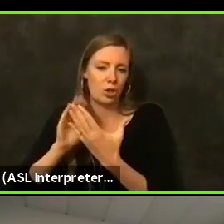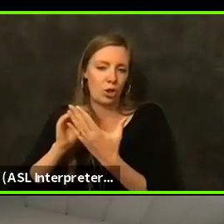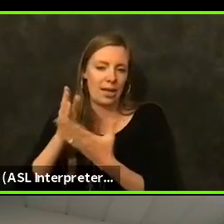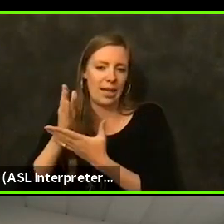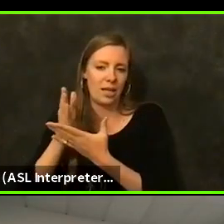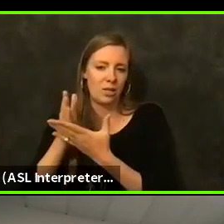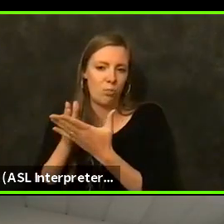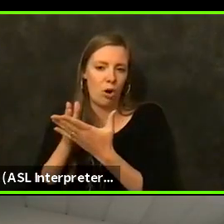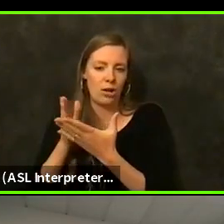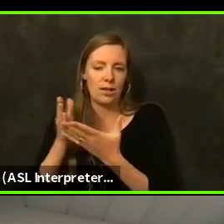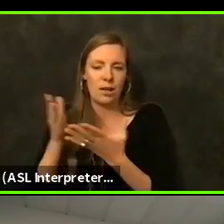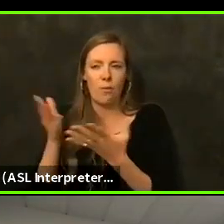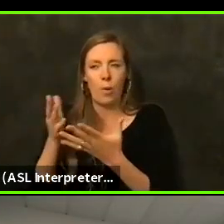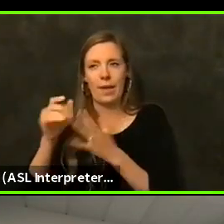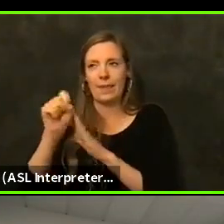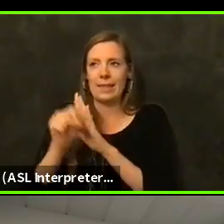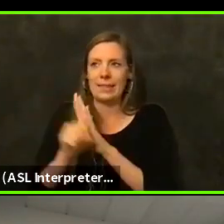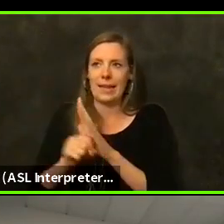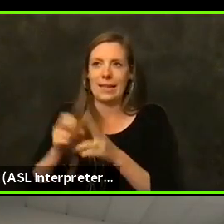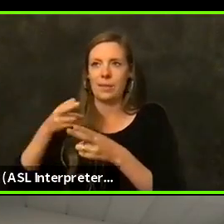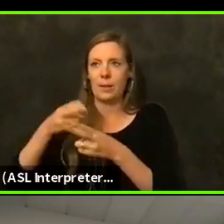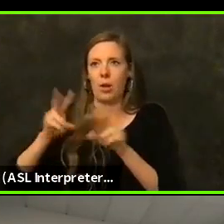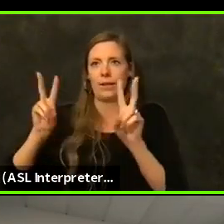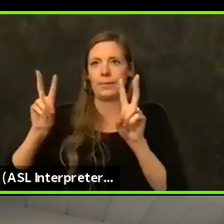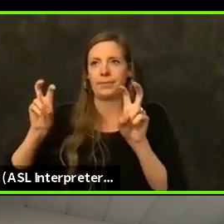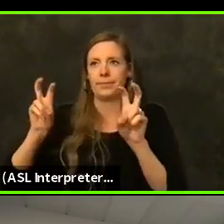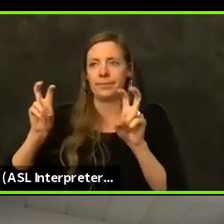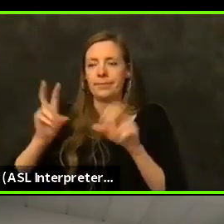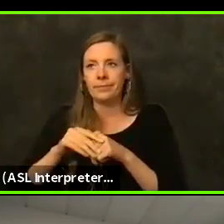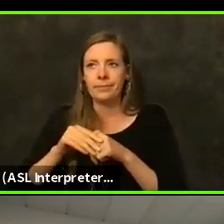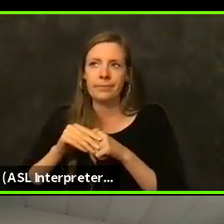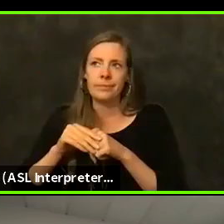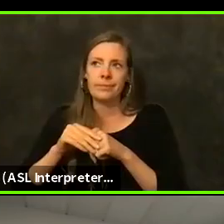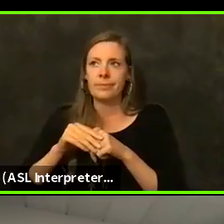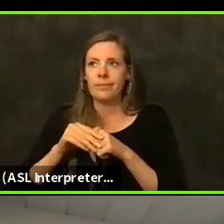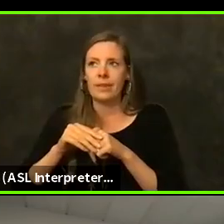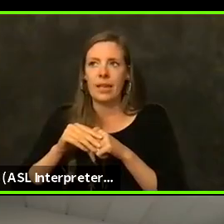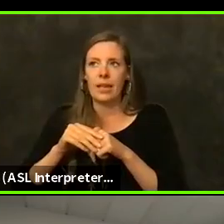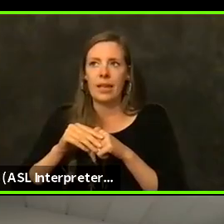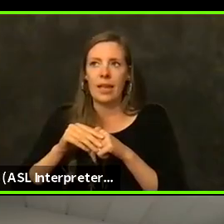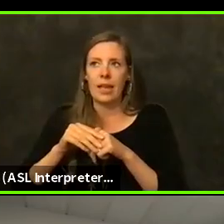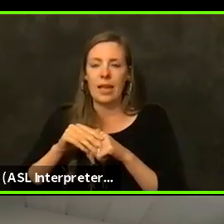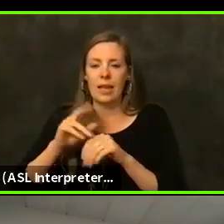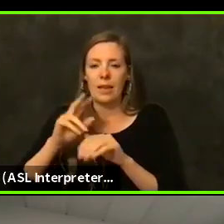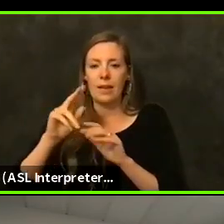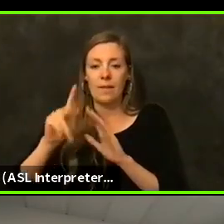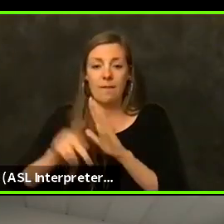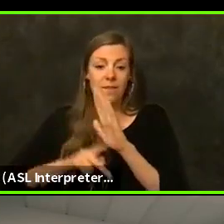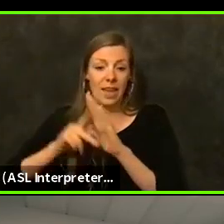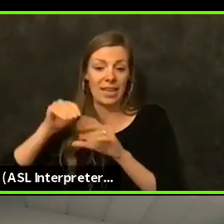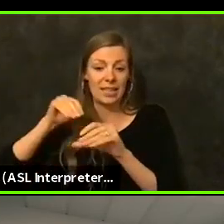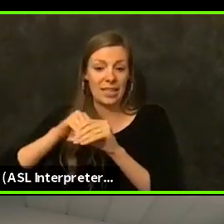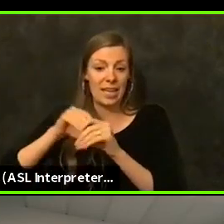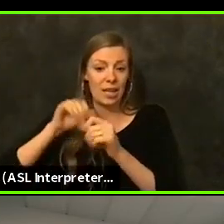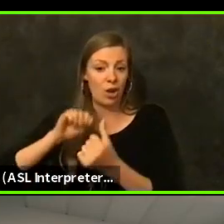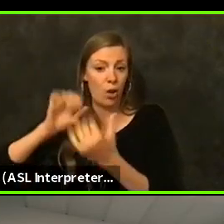what the state has been calling a phased in approach for reopening.